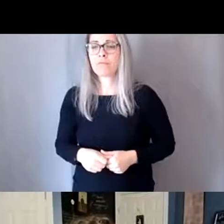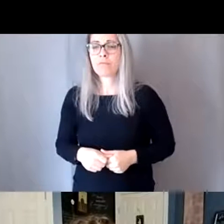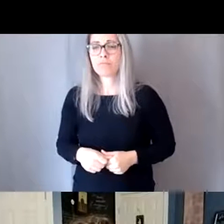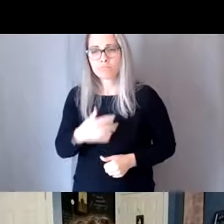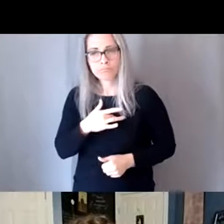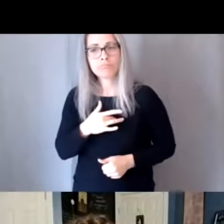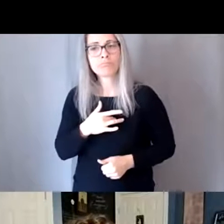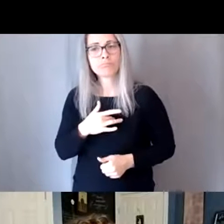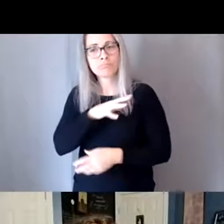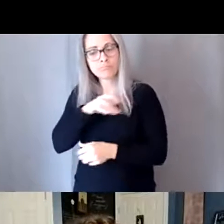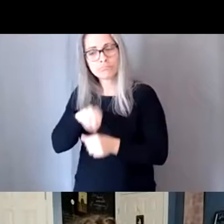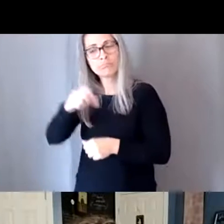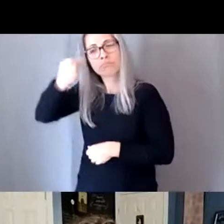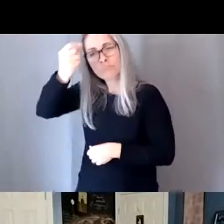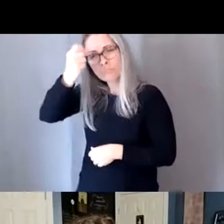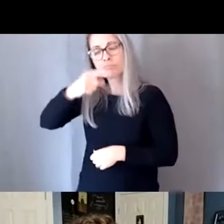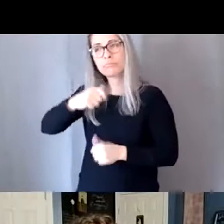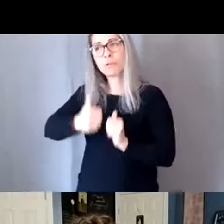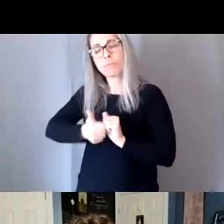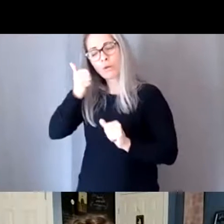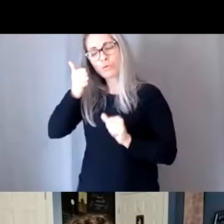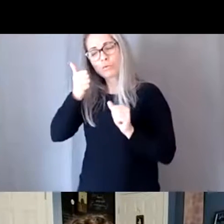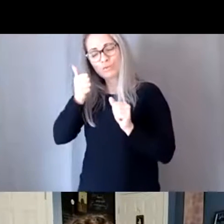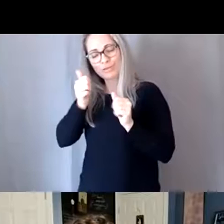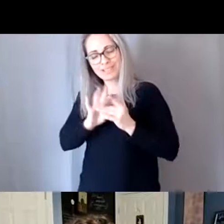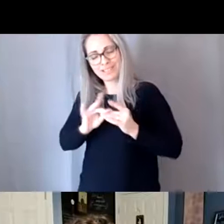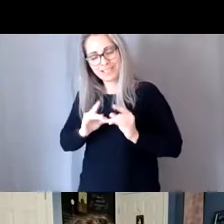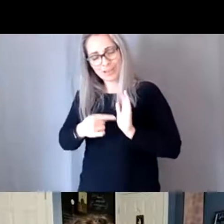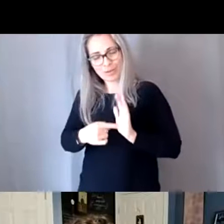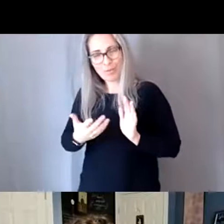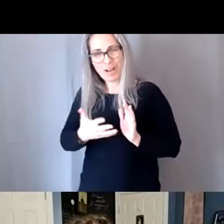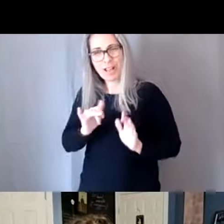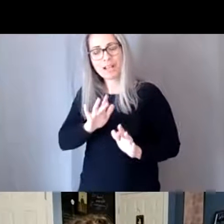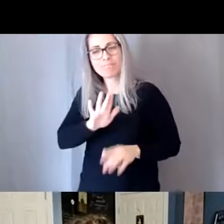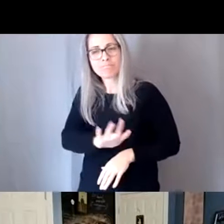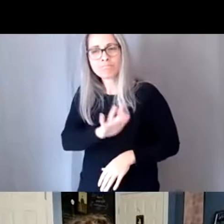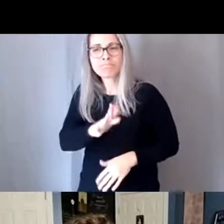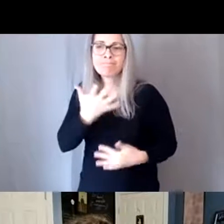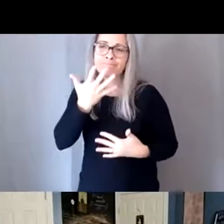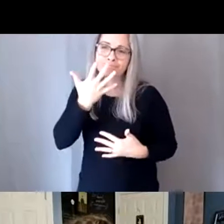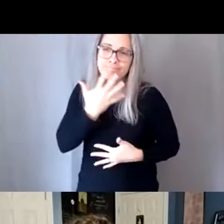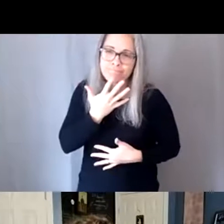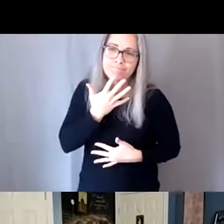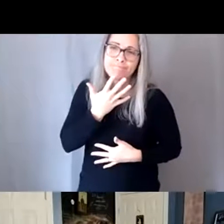consistently represented as unfortunate and